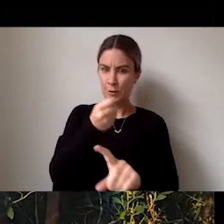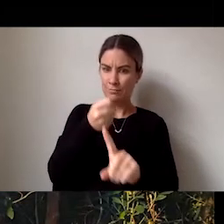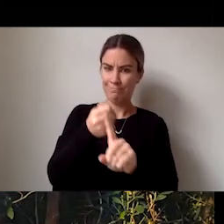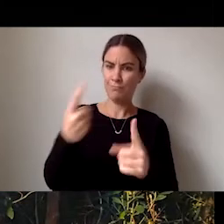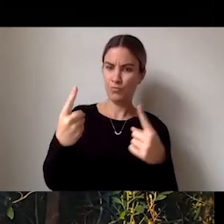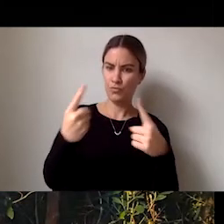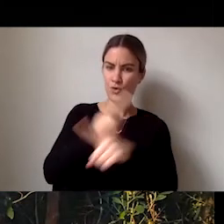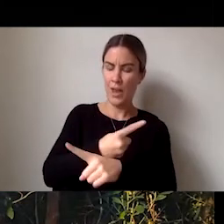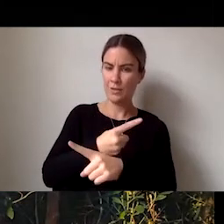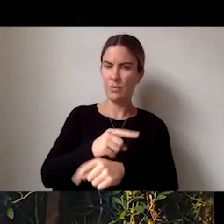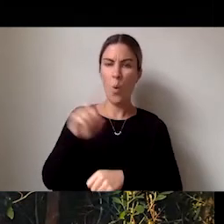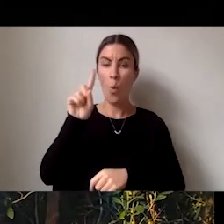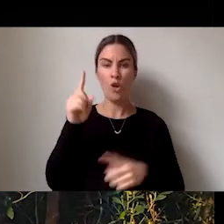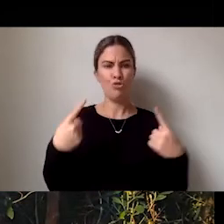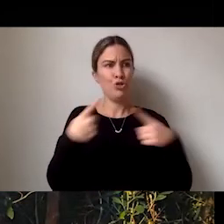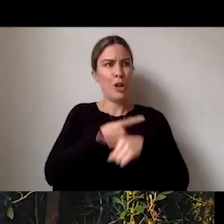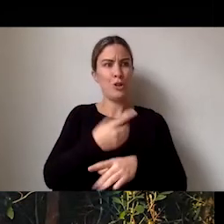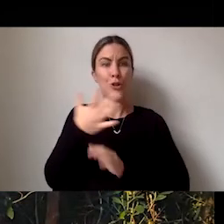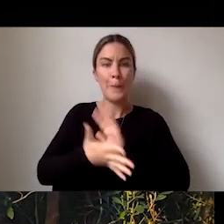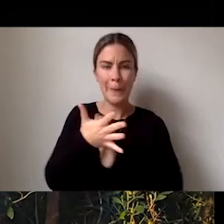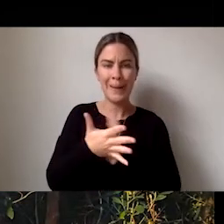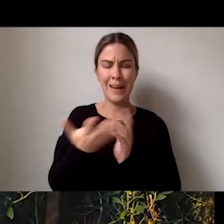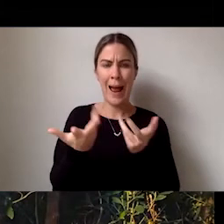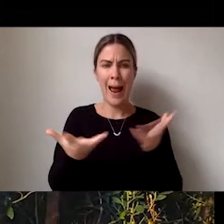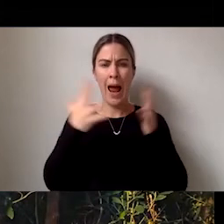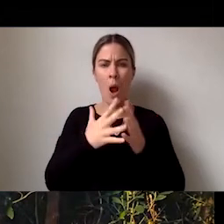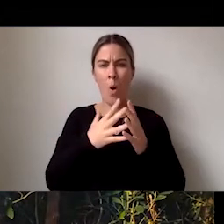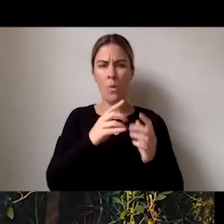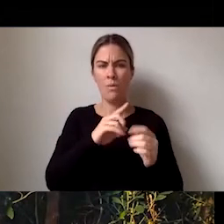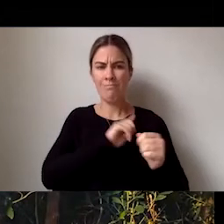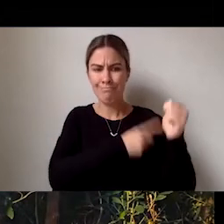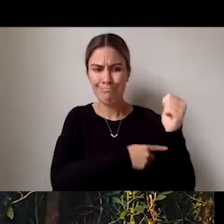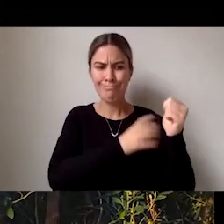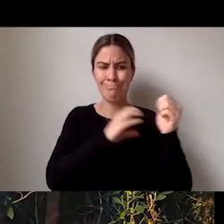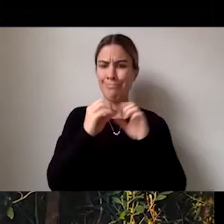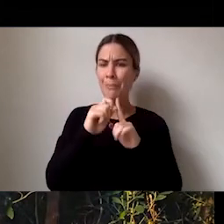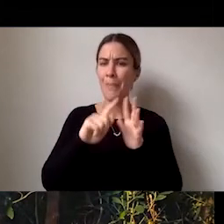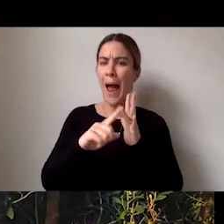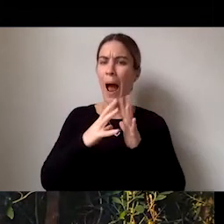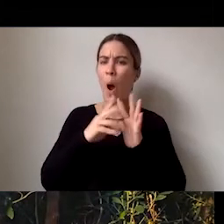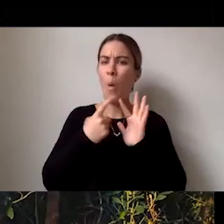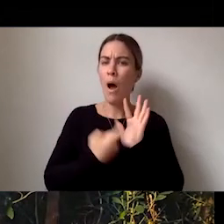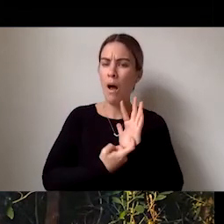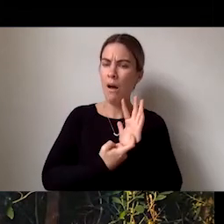power impacts our lives. So, I'm thinking about this stuff quite a lot.